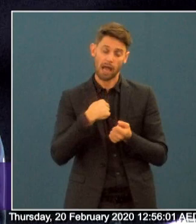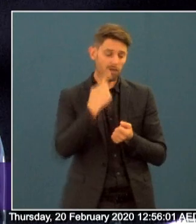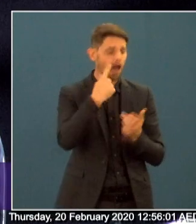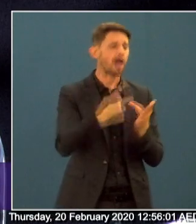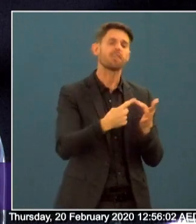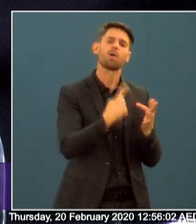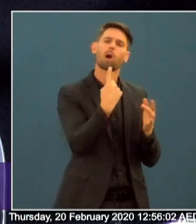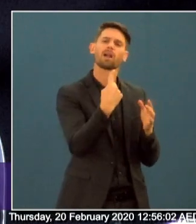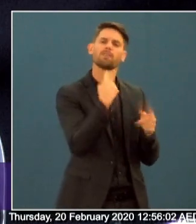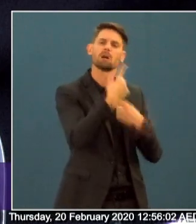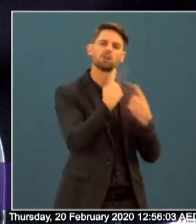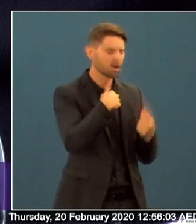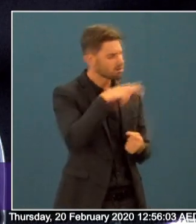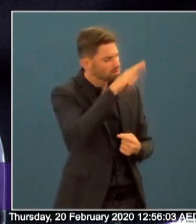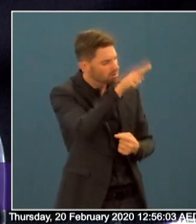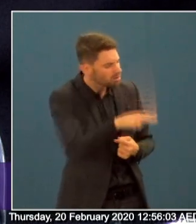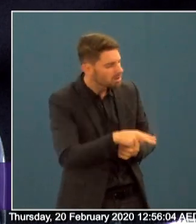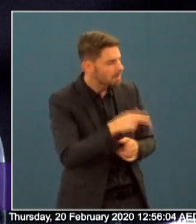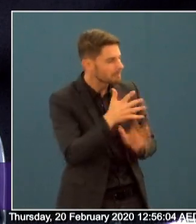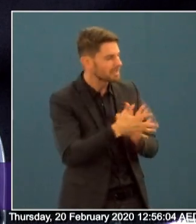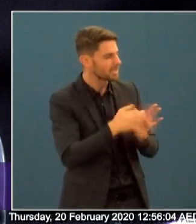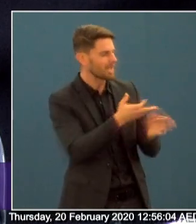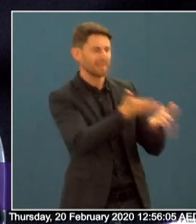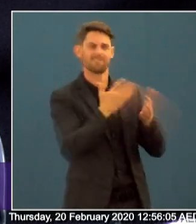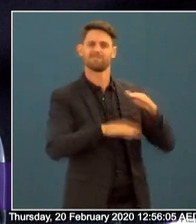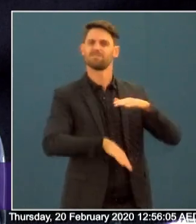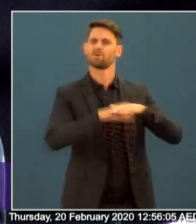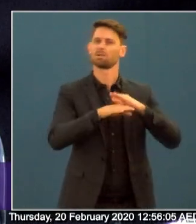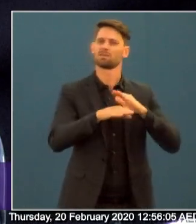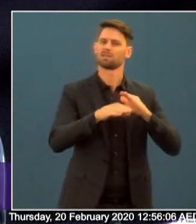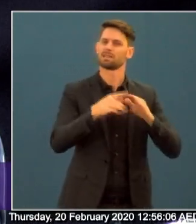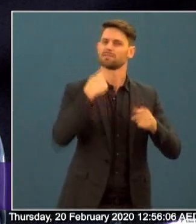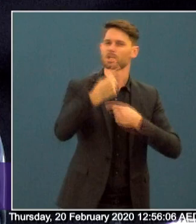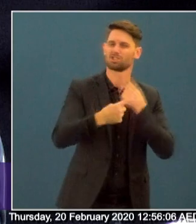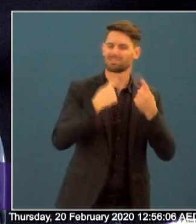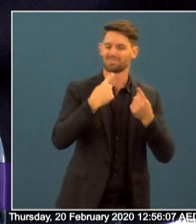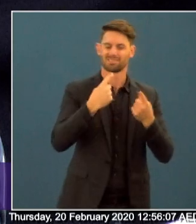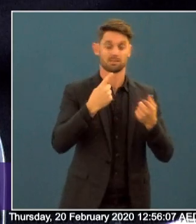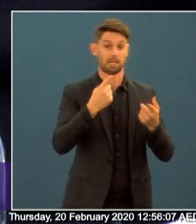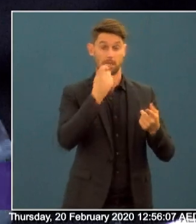we would have concluded very limited representation of people with intellectual disability in New South Wales.